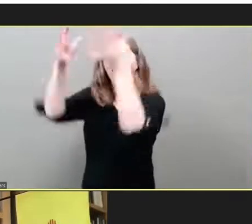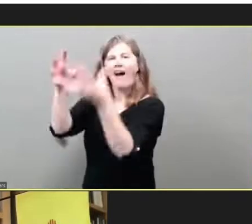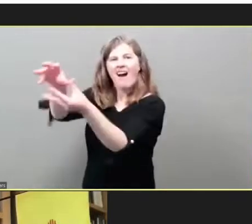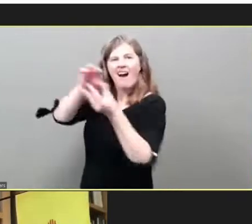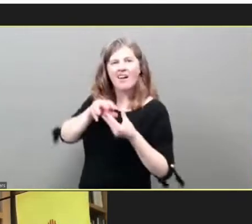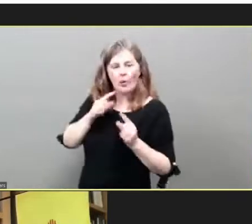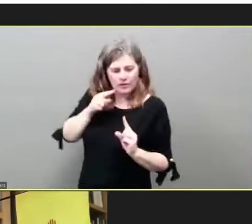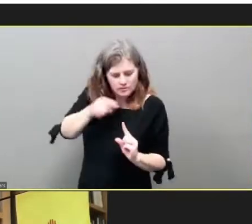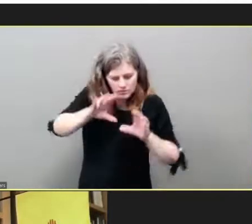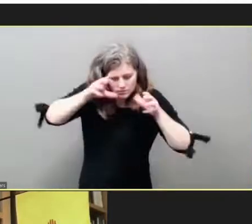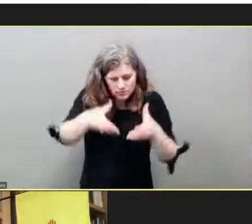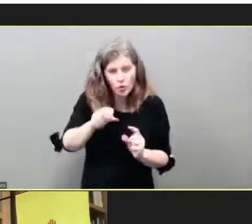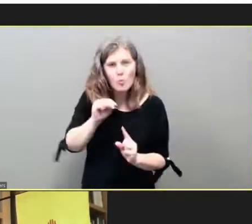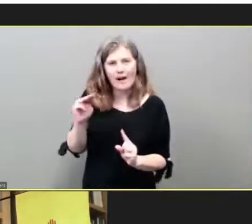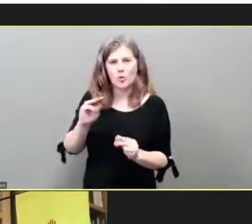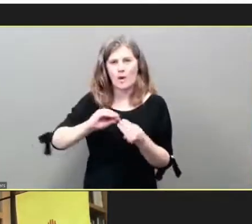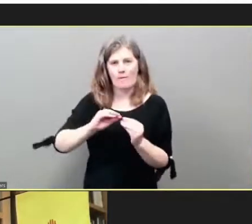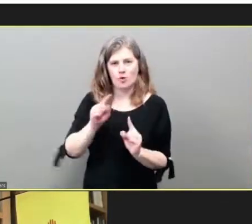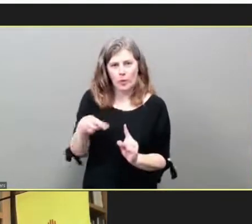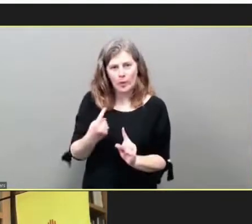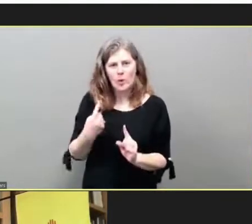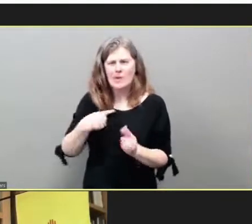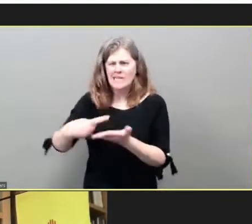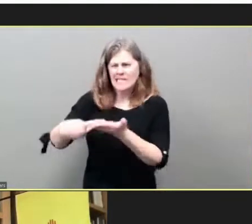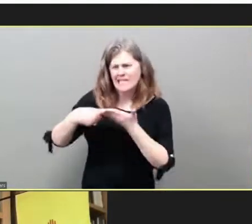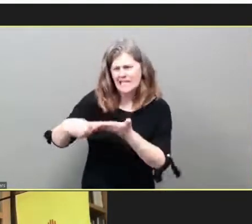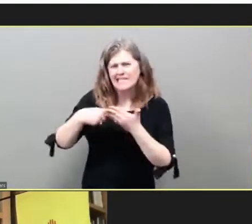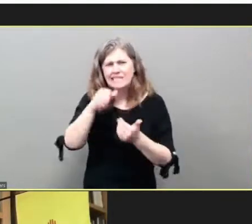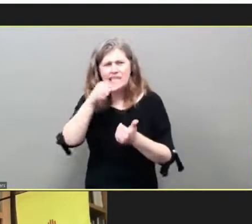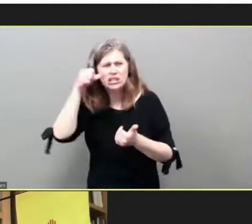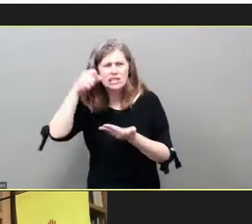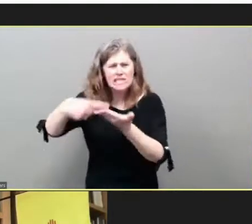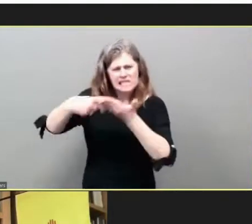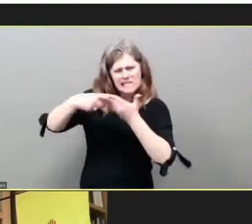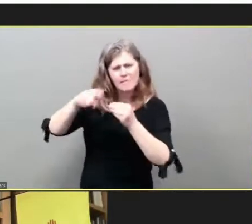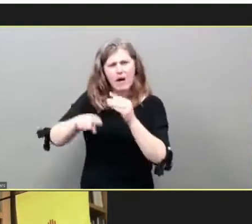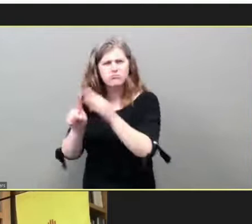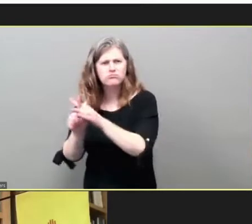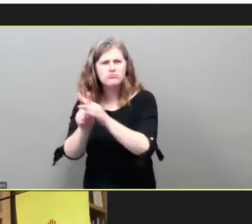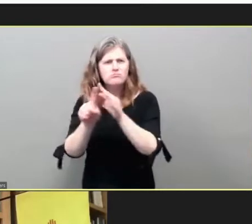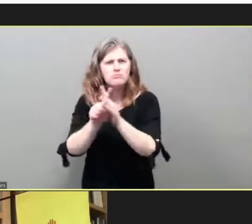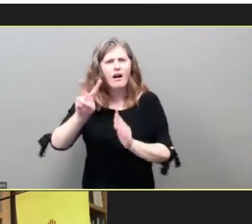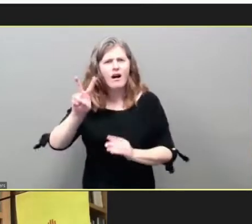long discussion about durians yesterday. And in fact with uh huh If you think